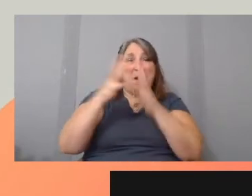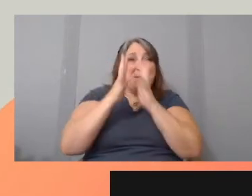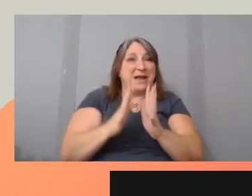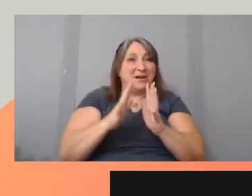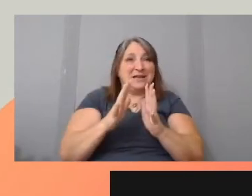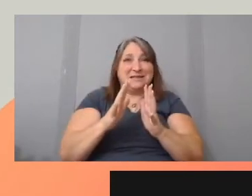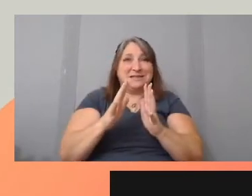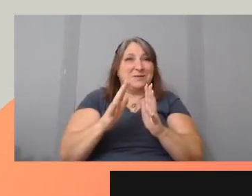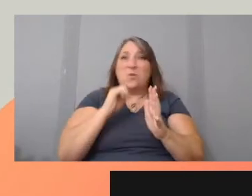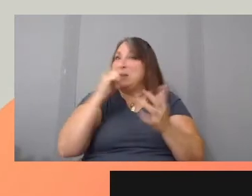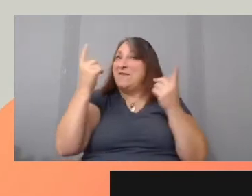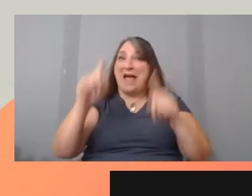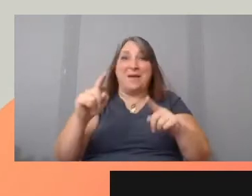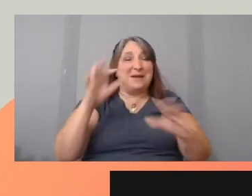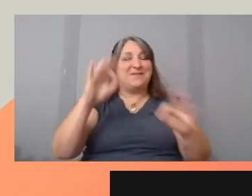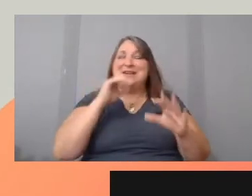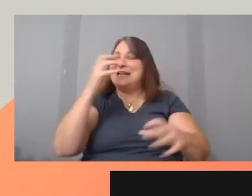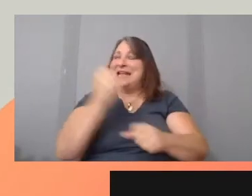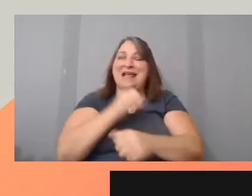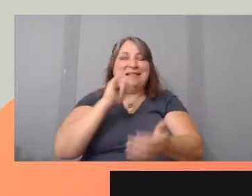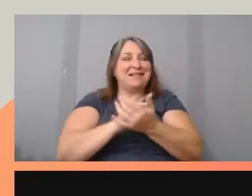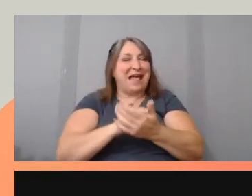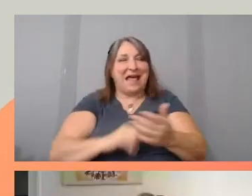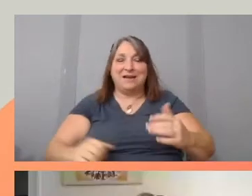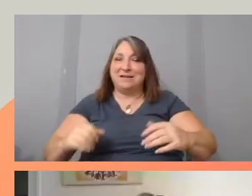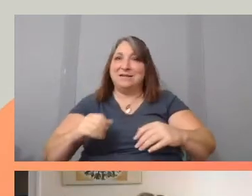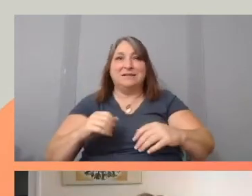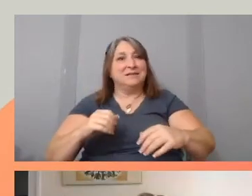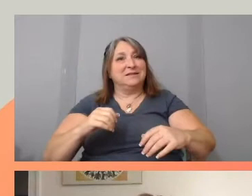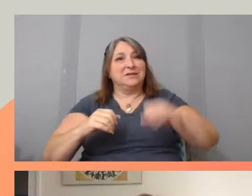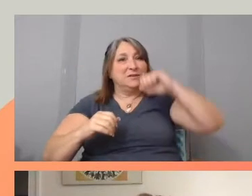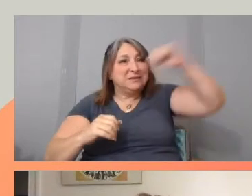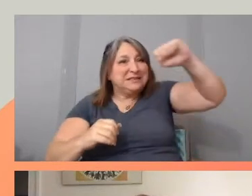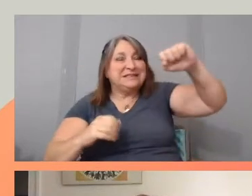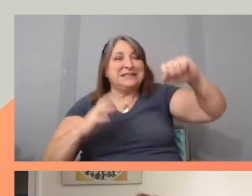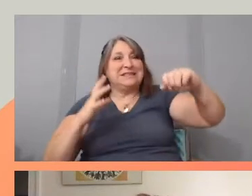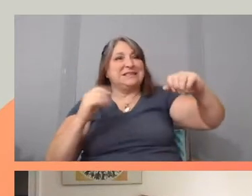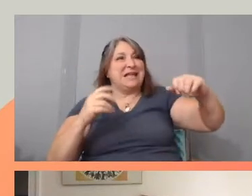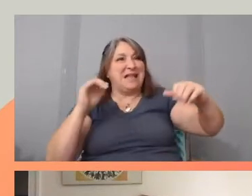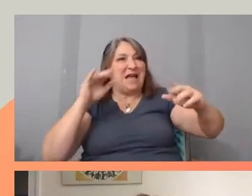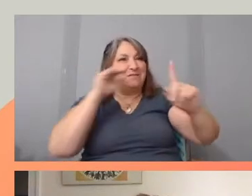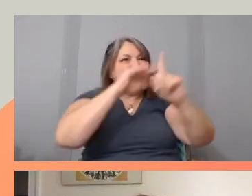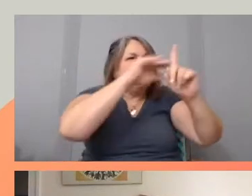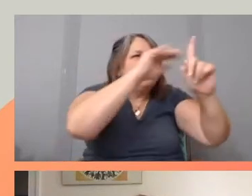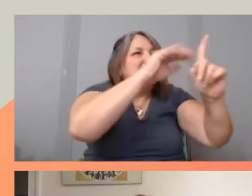from folks like Nalip to include our stories, and then that then resulted in Latino Americans.